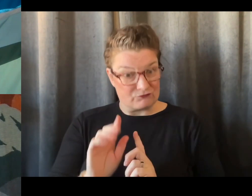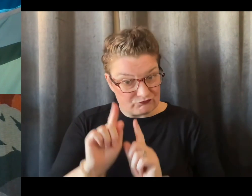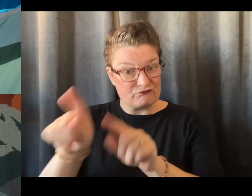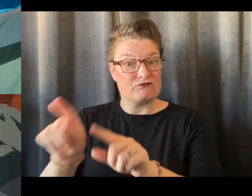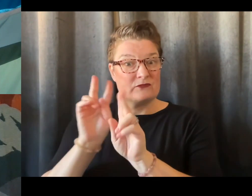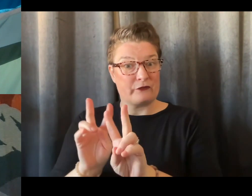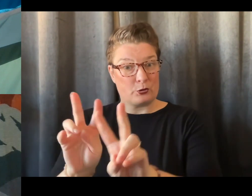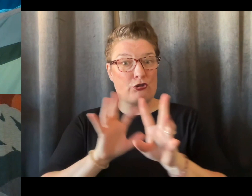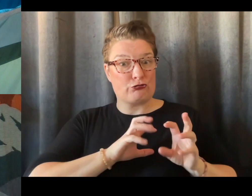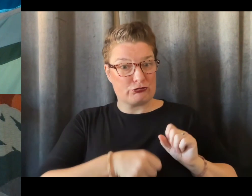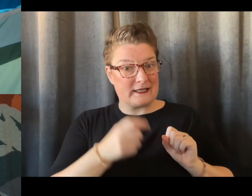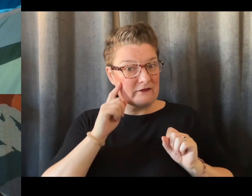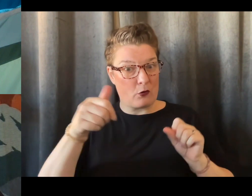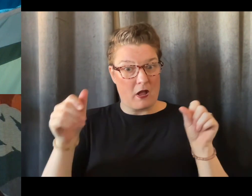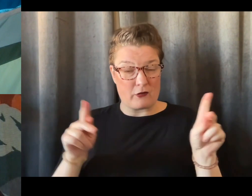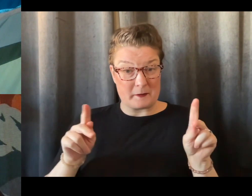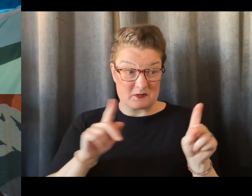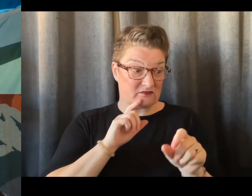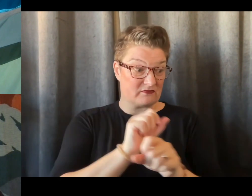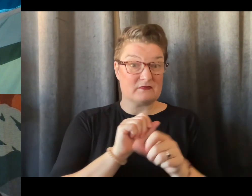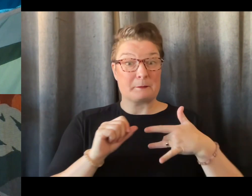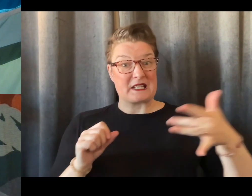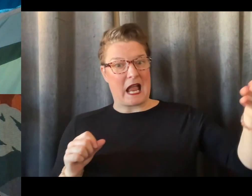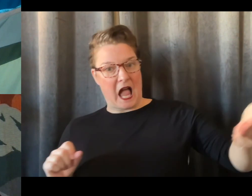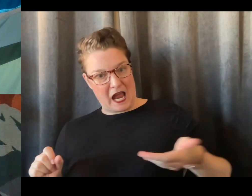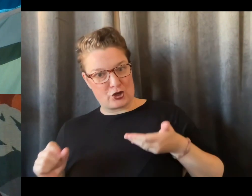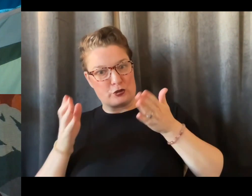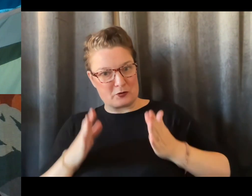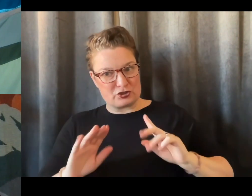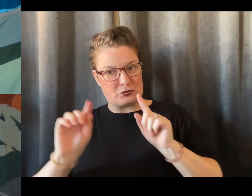you like hire somebody who's going to like wail and cry and the presence of